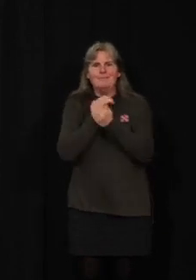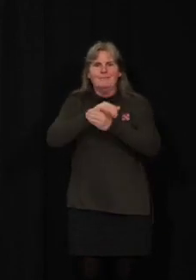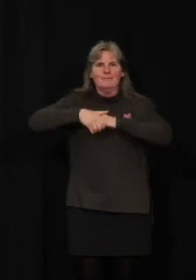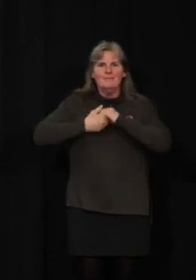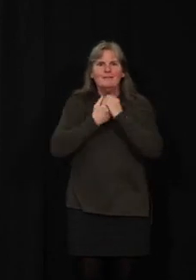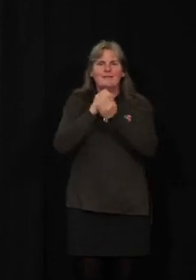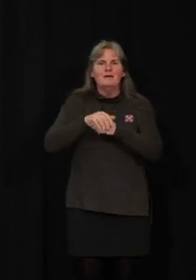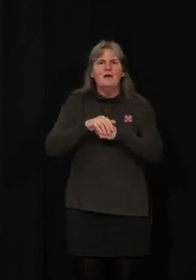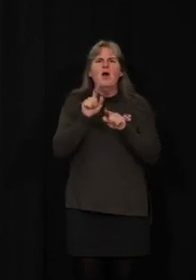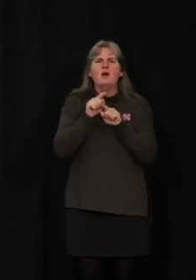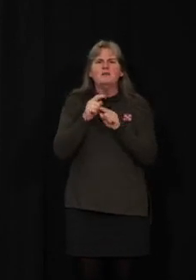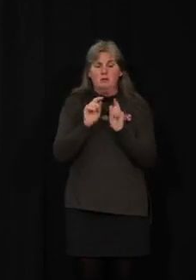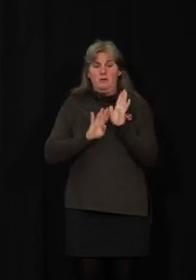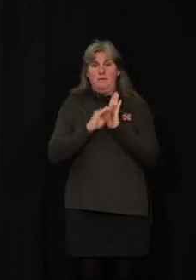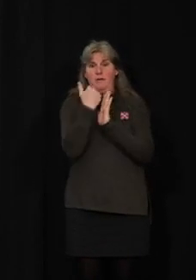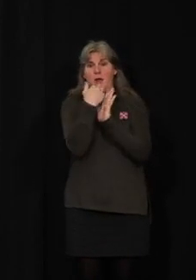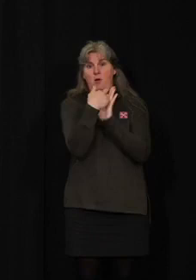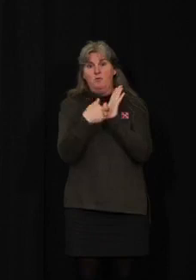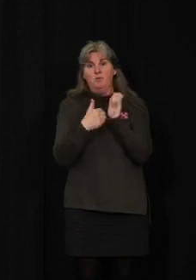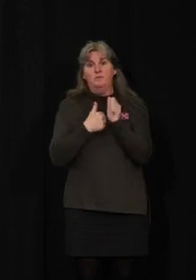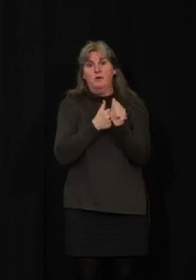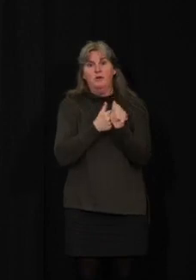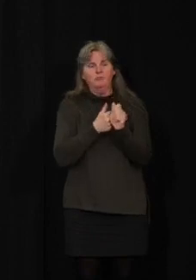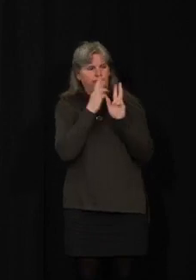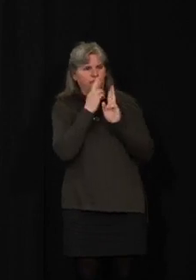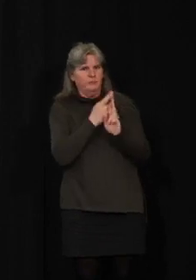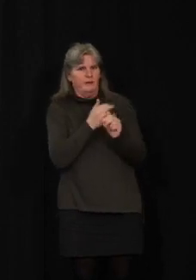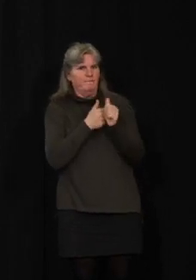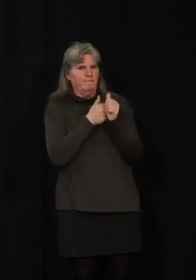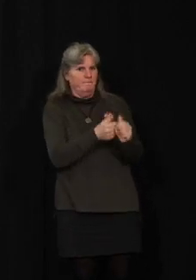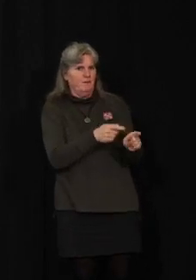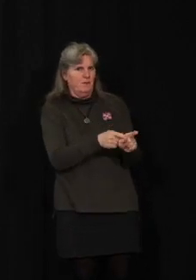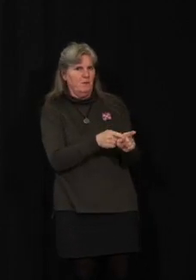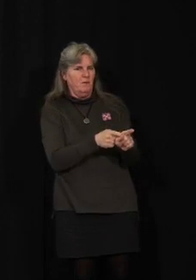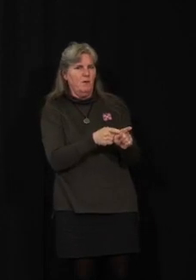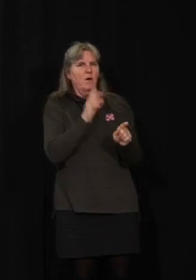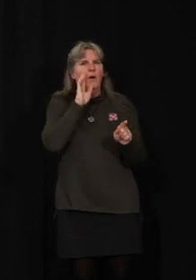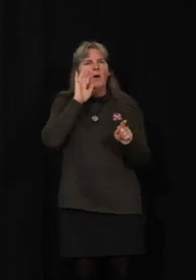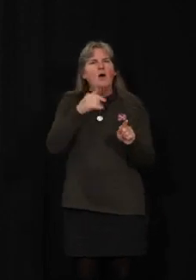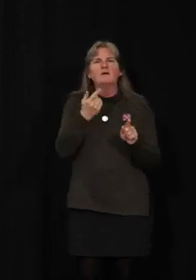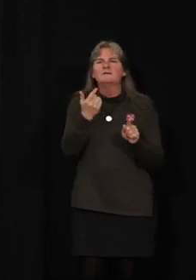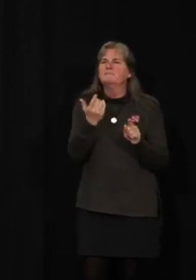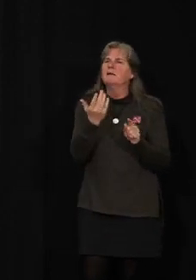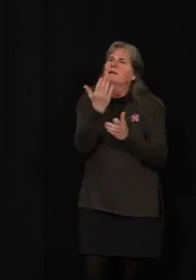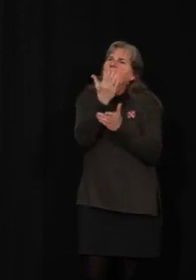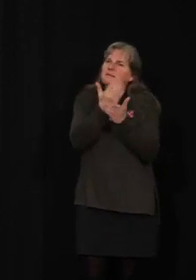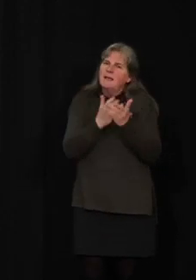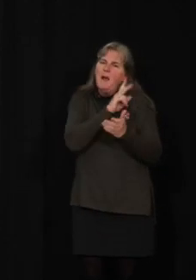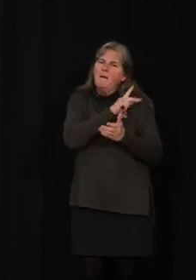We will also share information n the event that there are parks that cannot open for any specifc reasons.